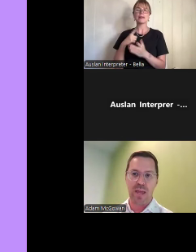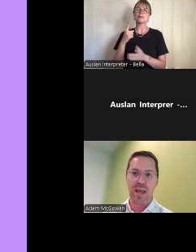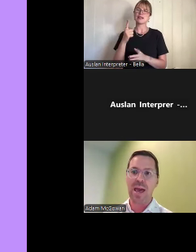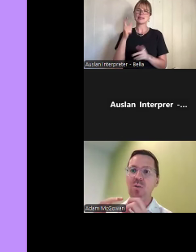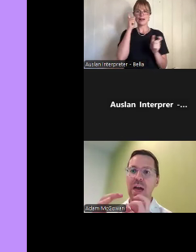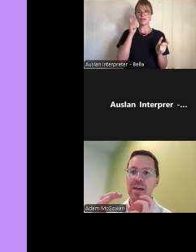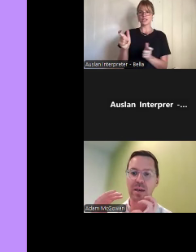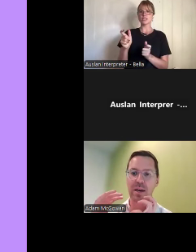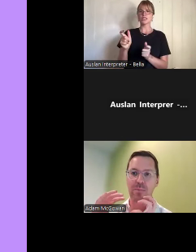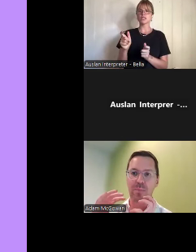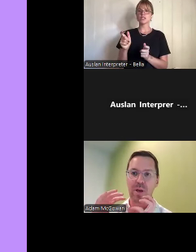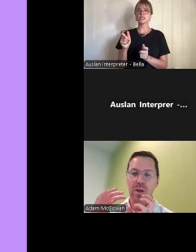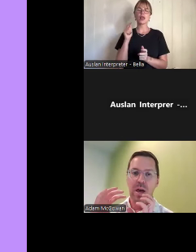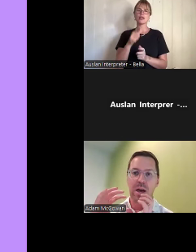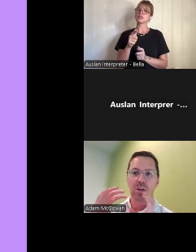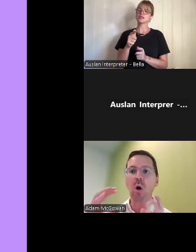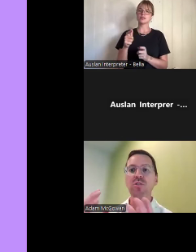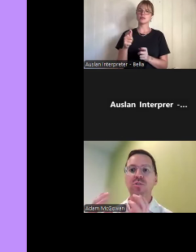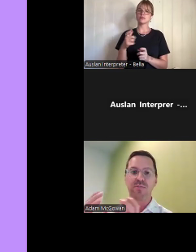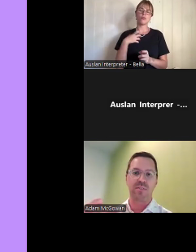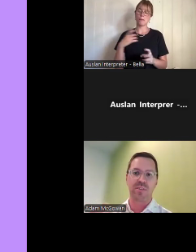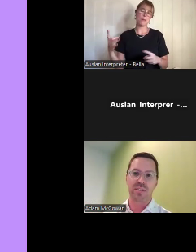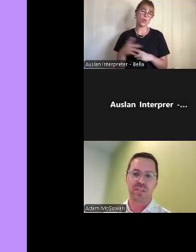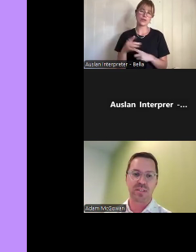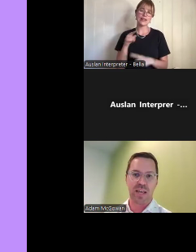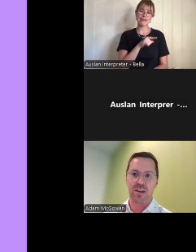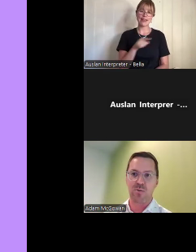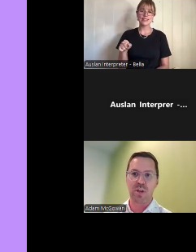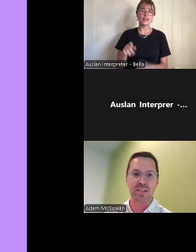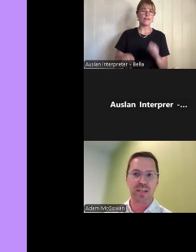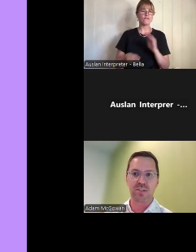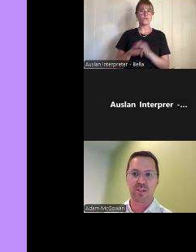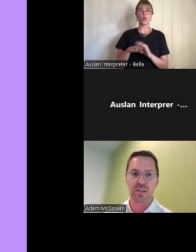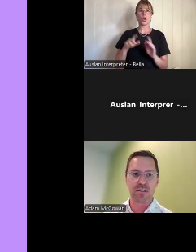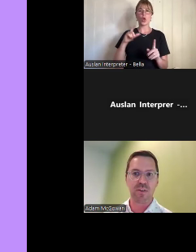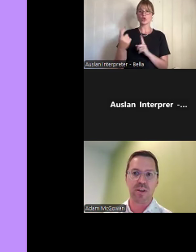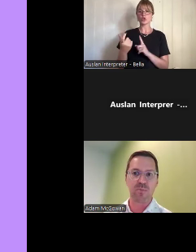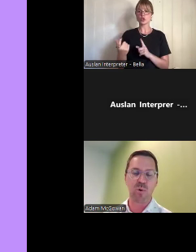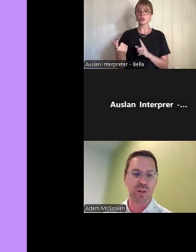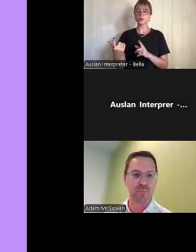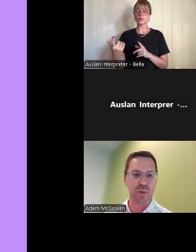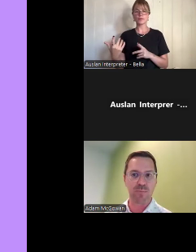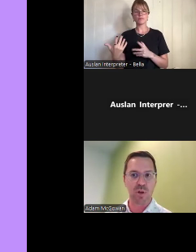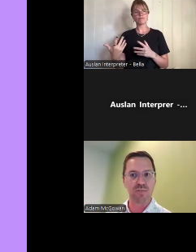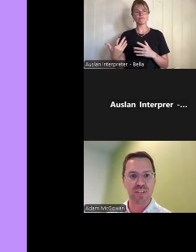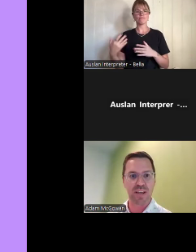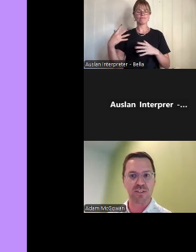and how that culture of governance is set in an organisation is a very important conversation